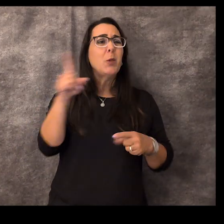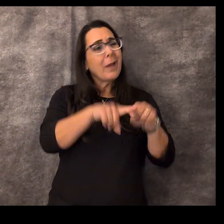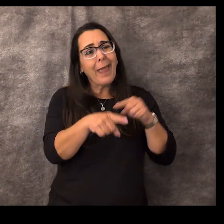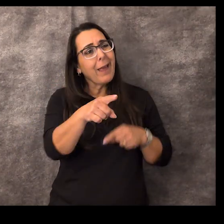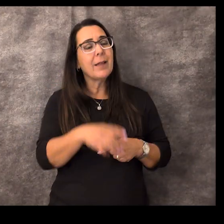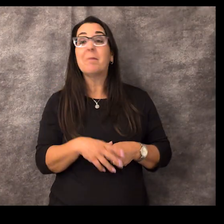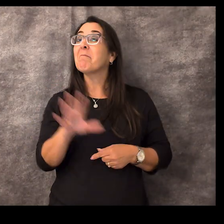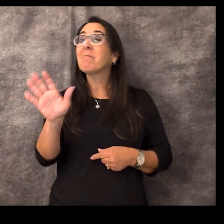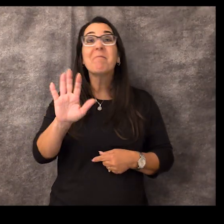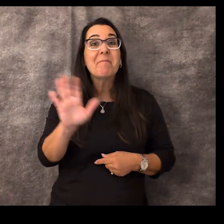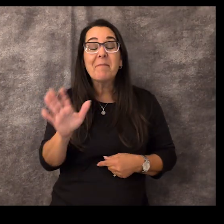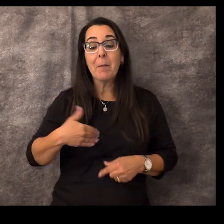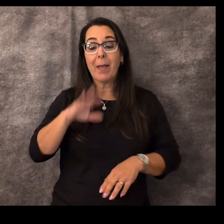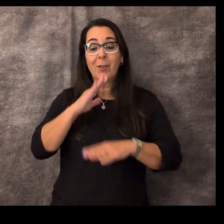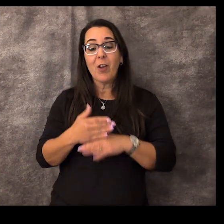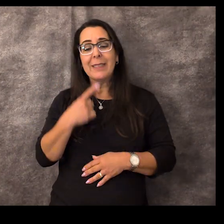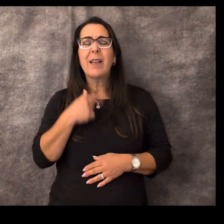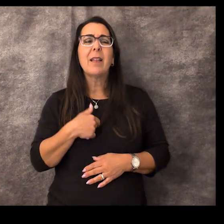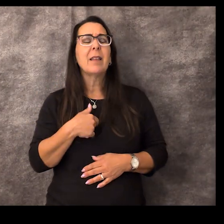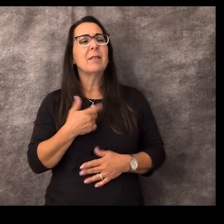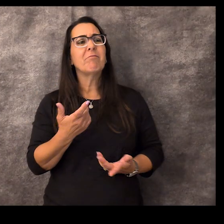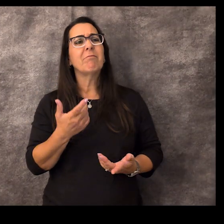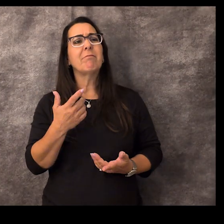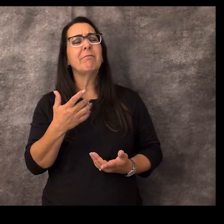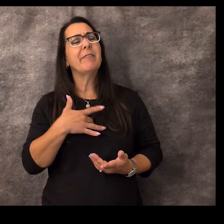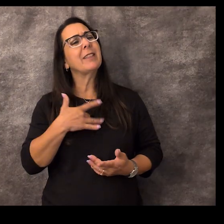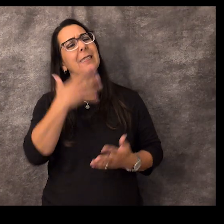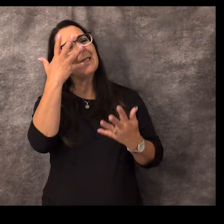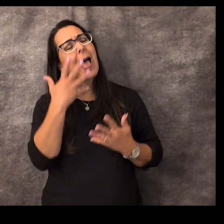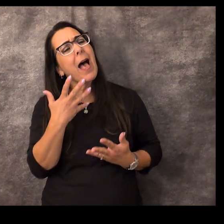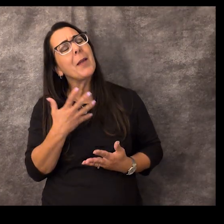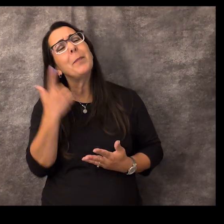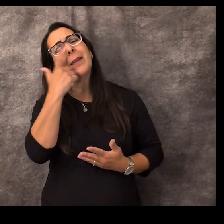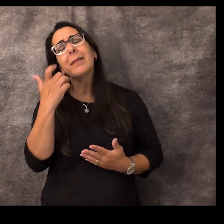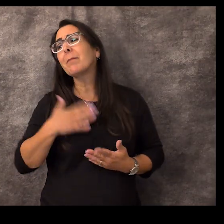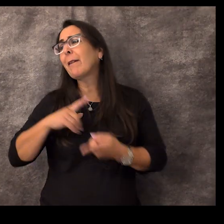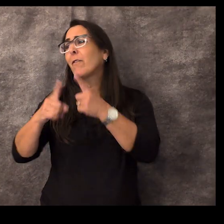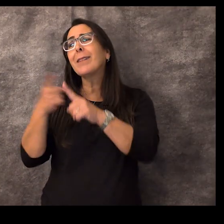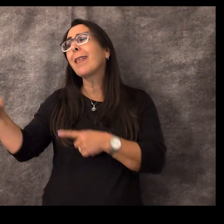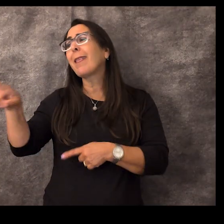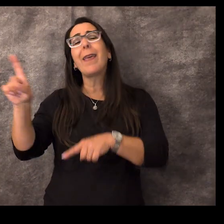Why do you feel sad? And she said, I just feel sad because none of my friends get to do wheelies on their daddy's wheelchairs.